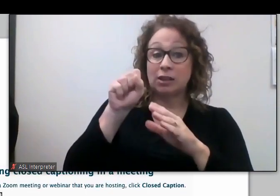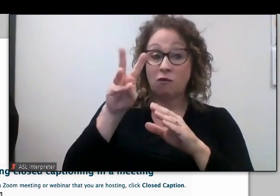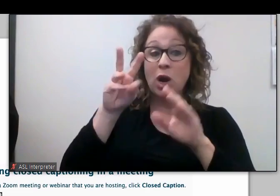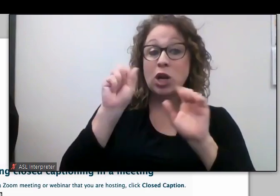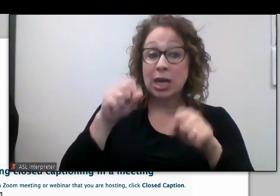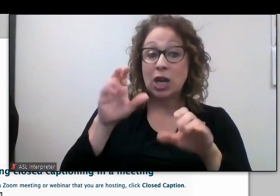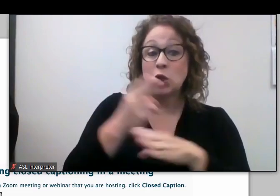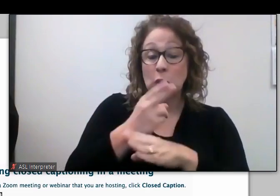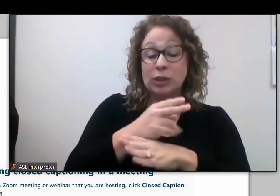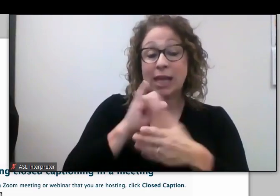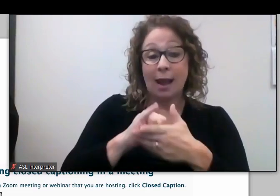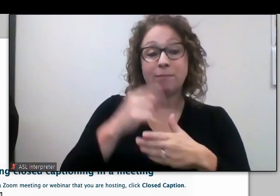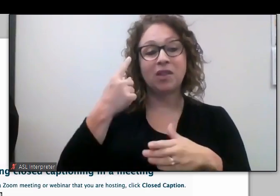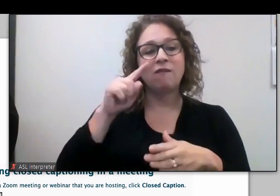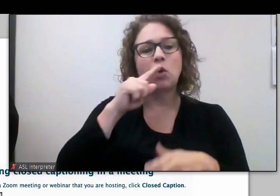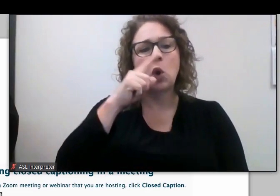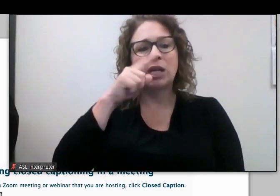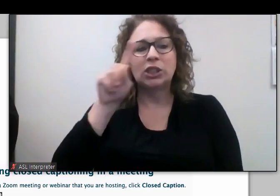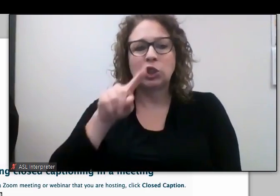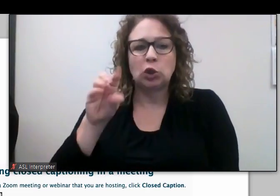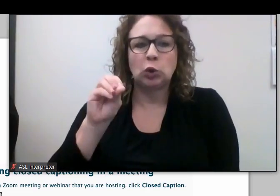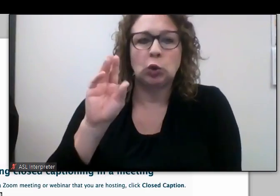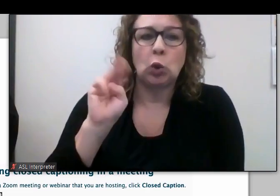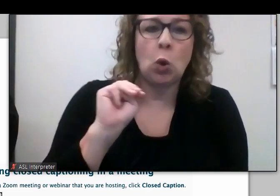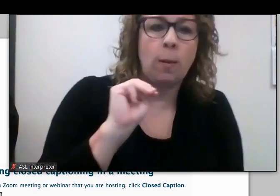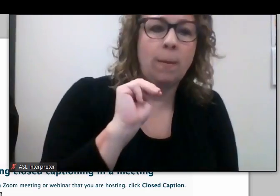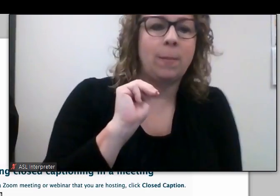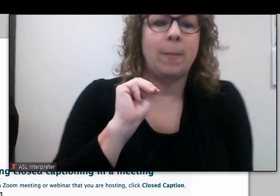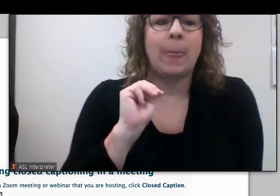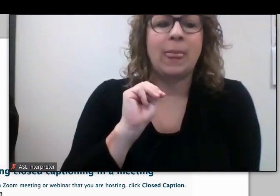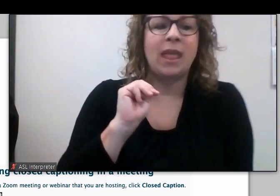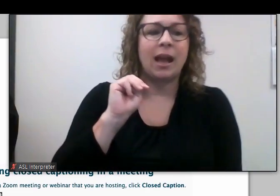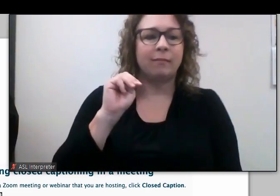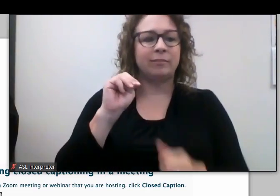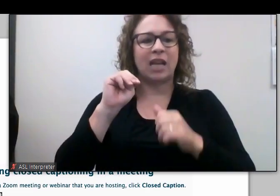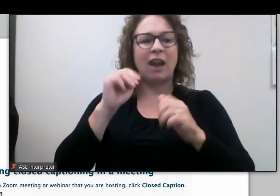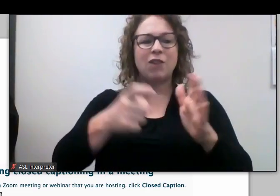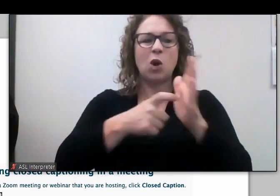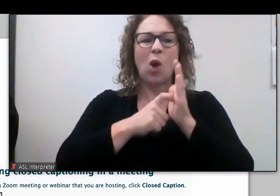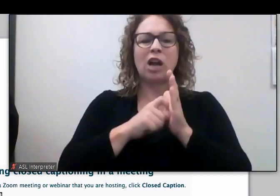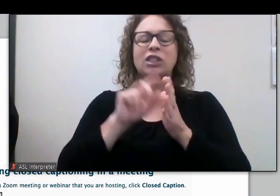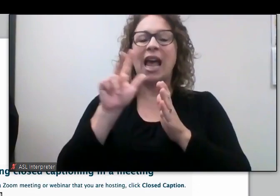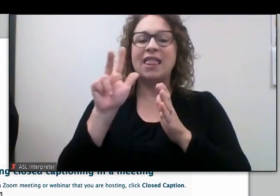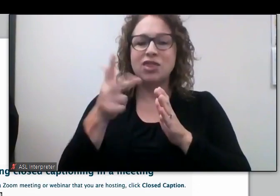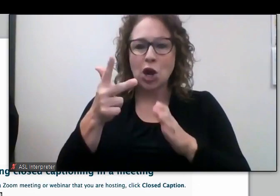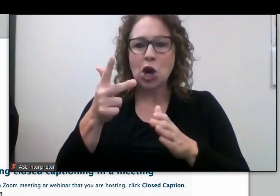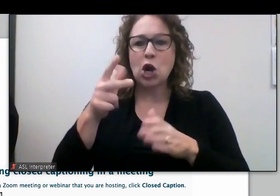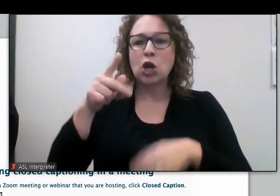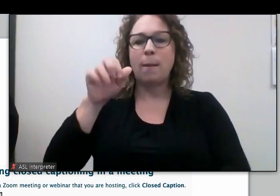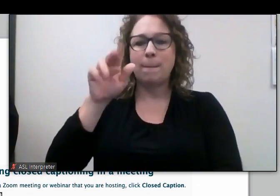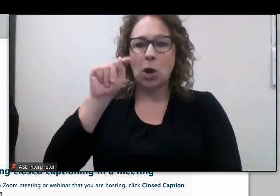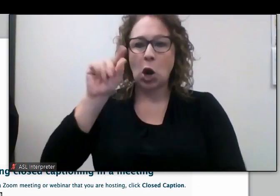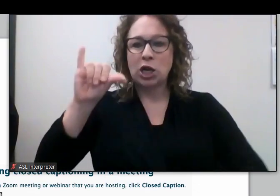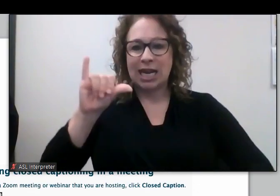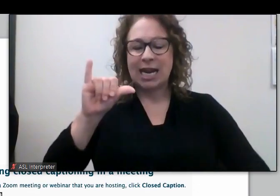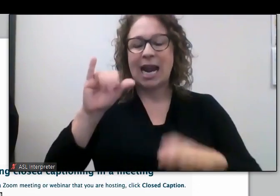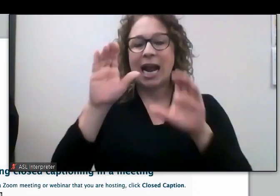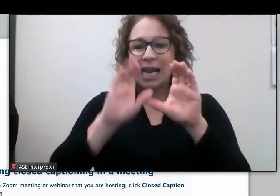For Zoom, enabling captions requires a third-party captioning service or for you to assign someone the role of captioner.